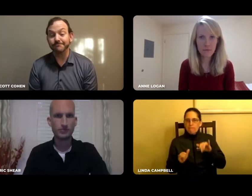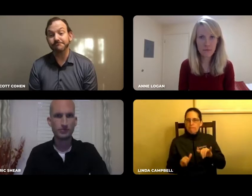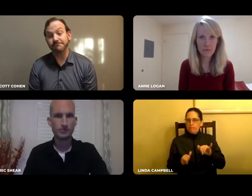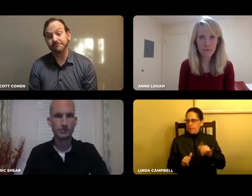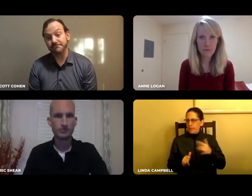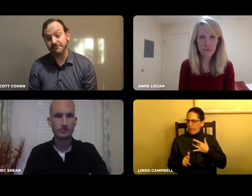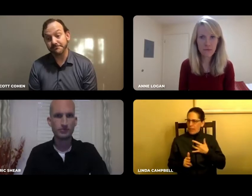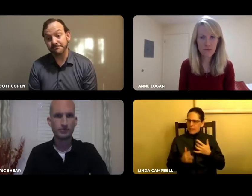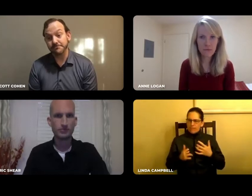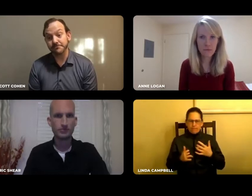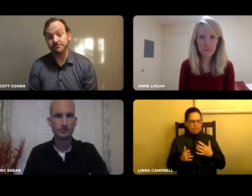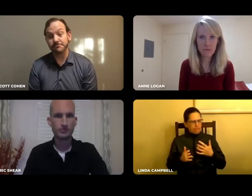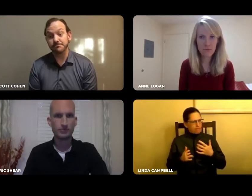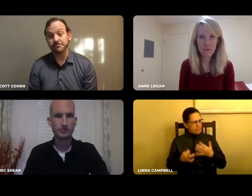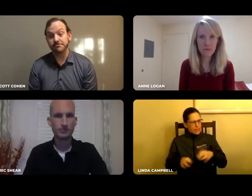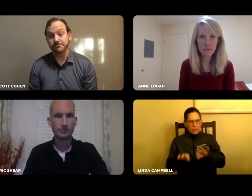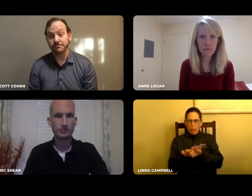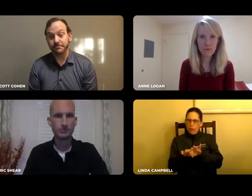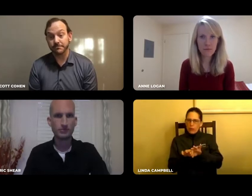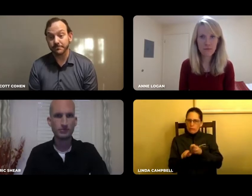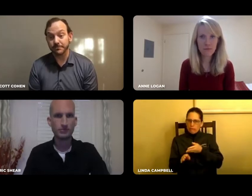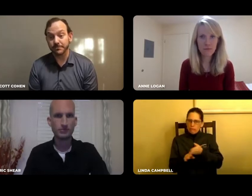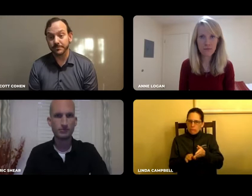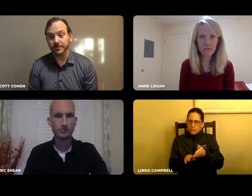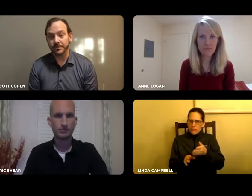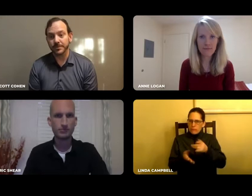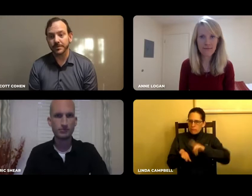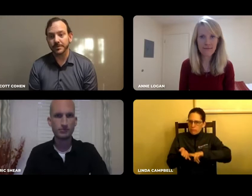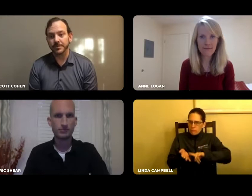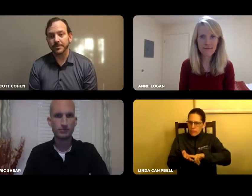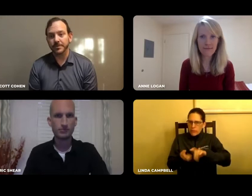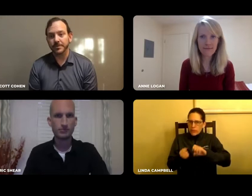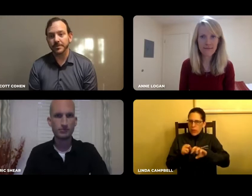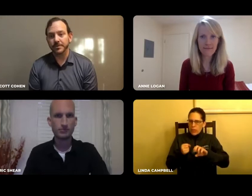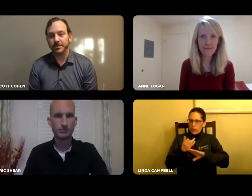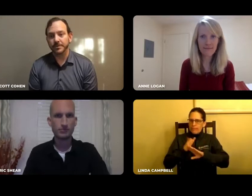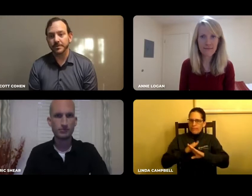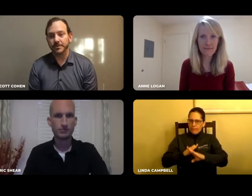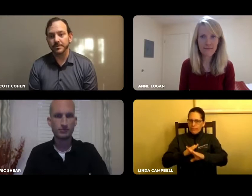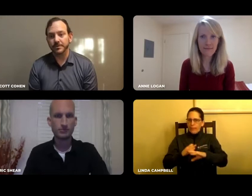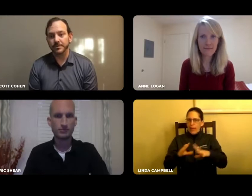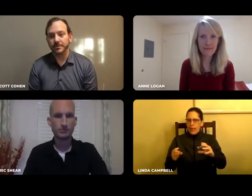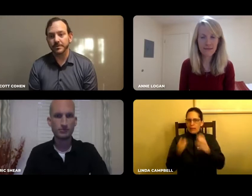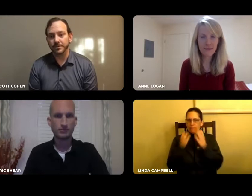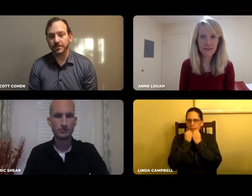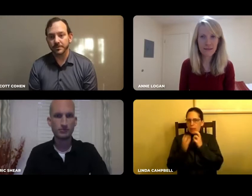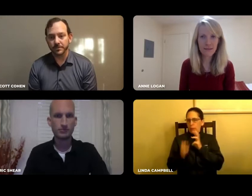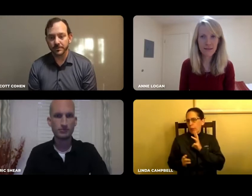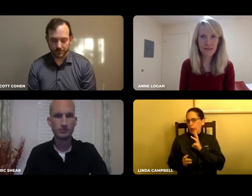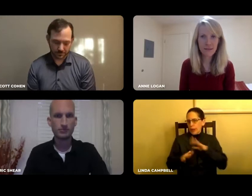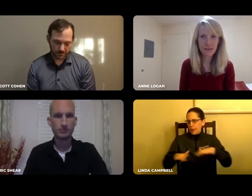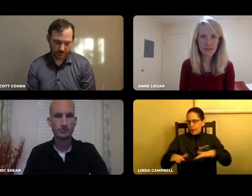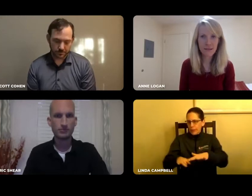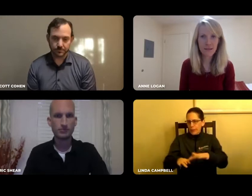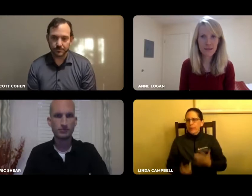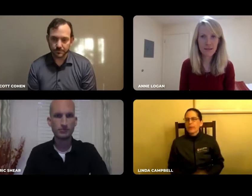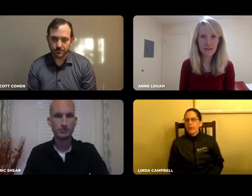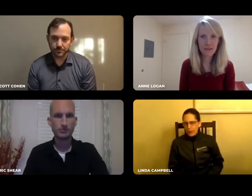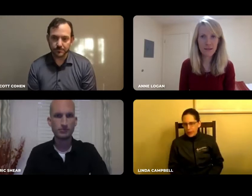for water like there should be. I wanted to focus on conservation